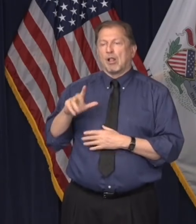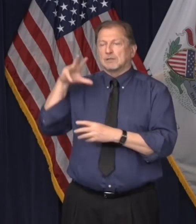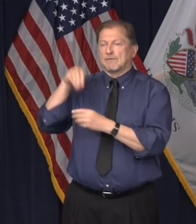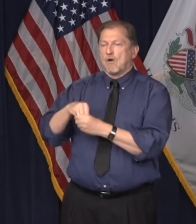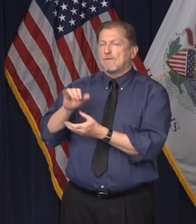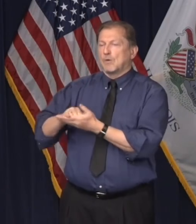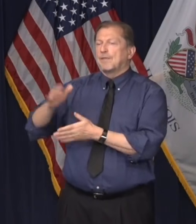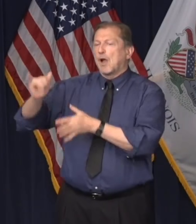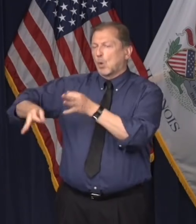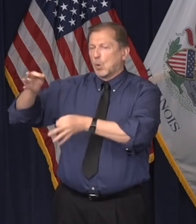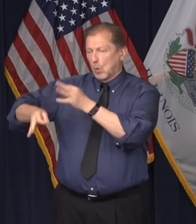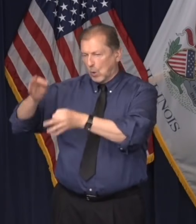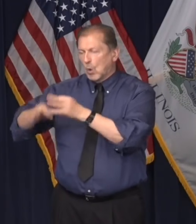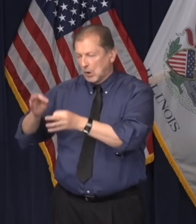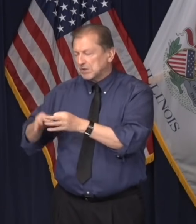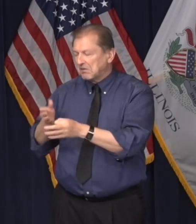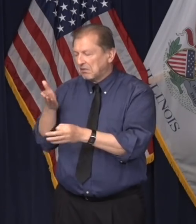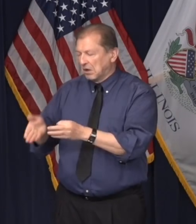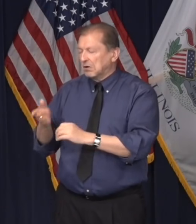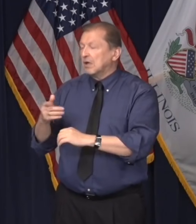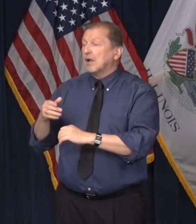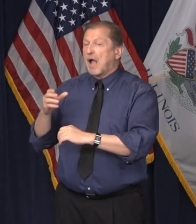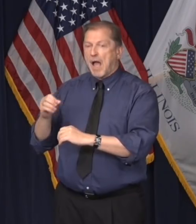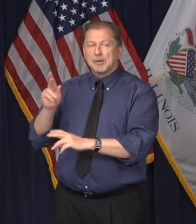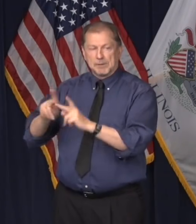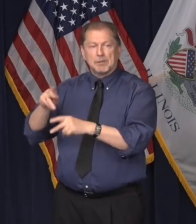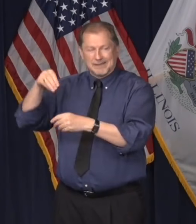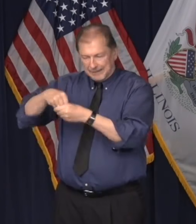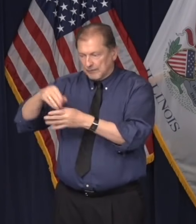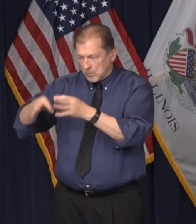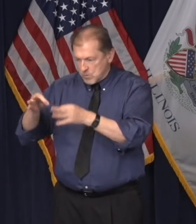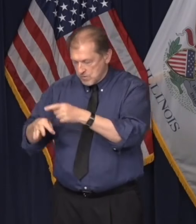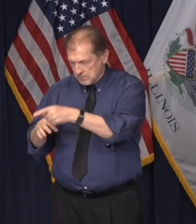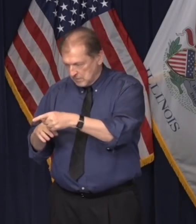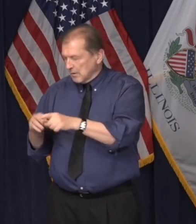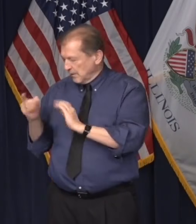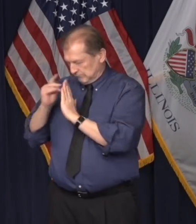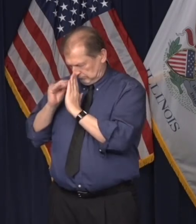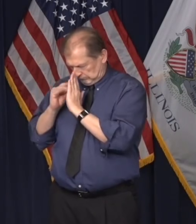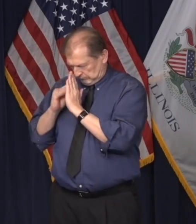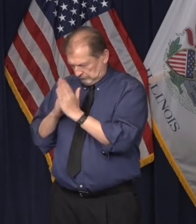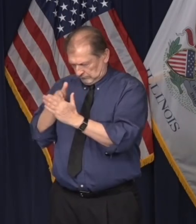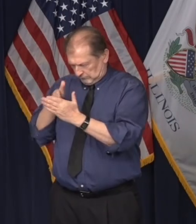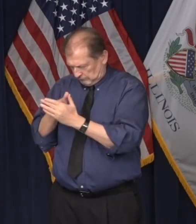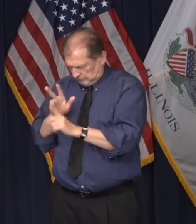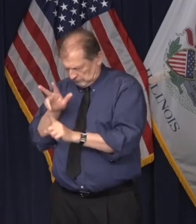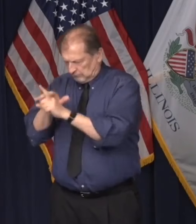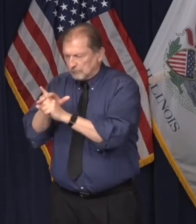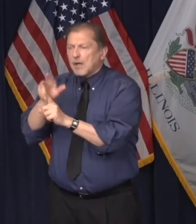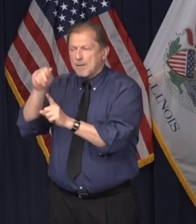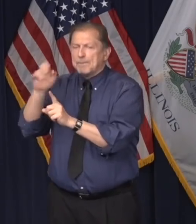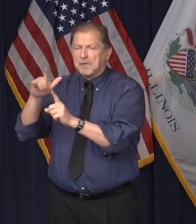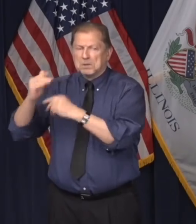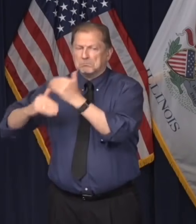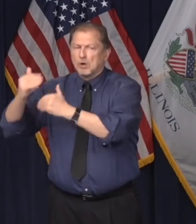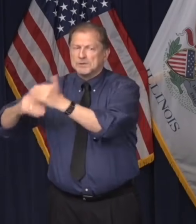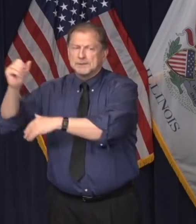TO TRY TO SU SUPERSEDE YOU. Governor Pritzker: THE ATTORNEY GENERAL HANDLES THESE TYPES OF LAWSUIT. THERE ARE PEOPLE ON-SITE AND